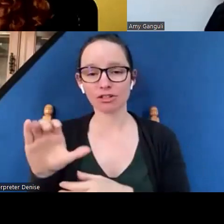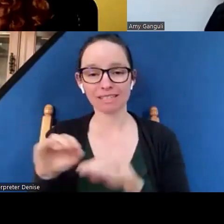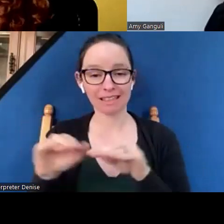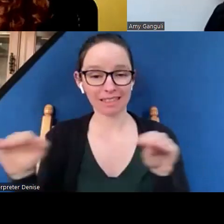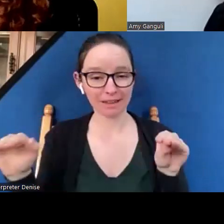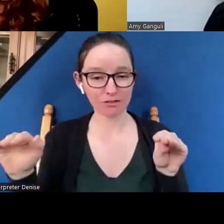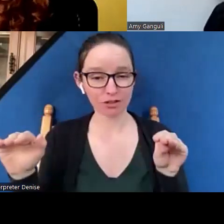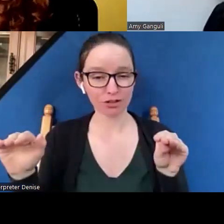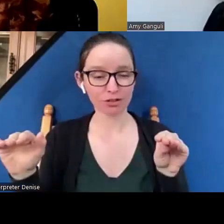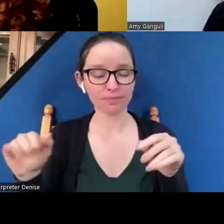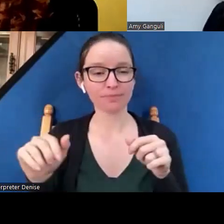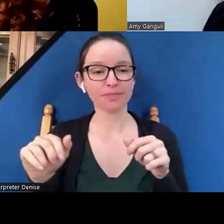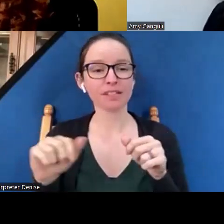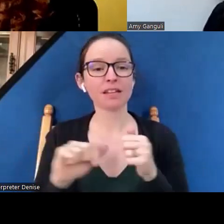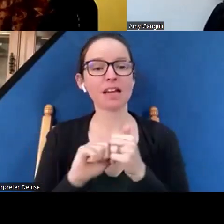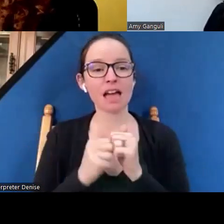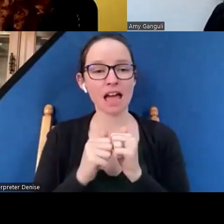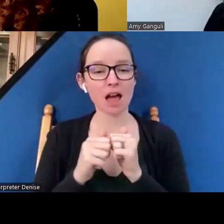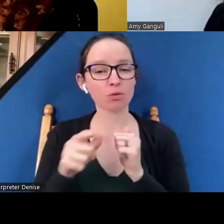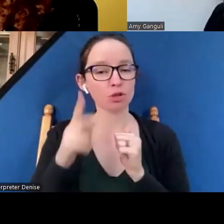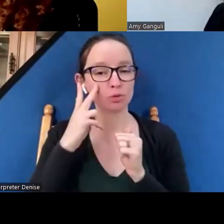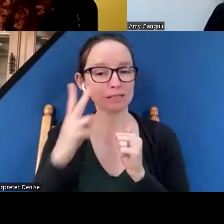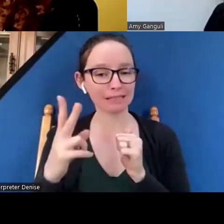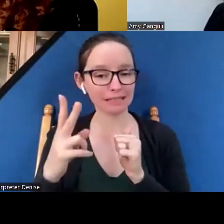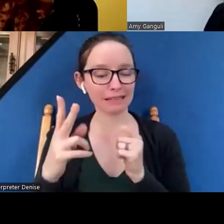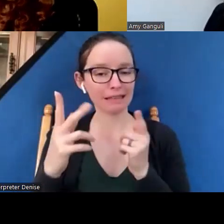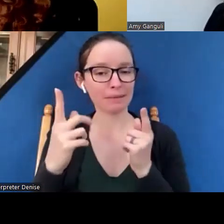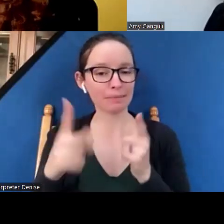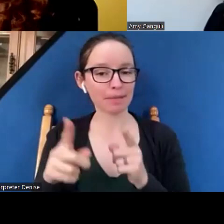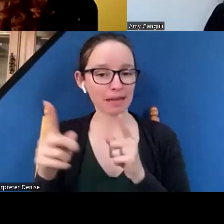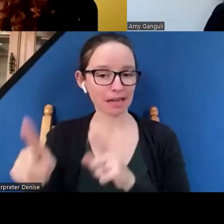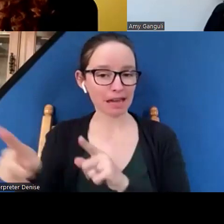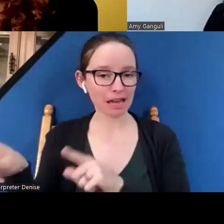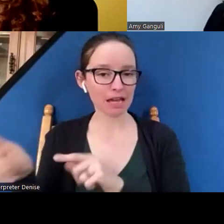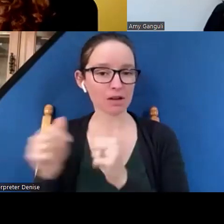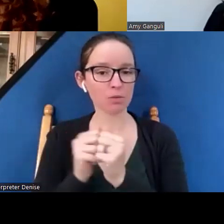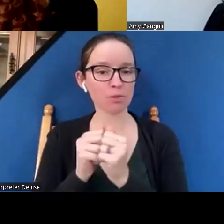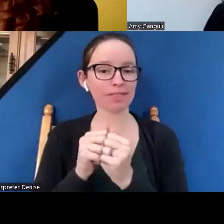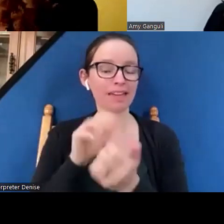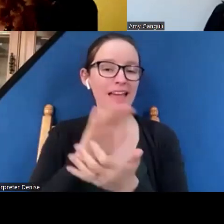How do you see this playing out with academic in an